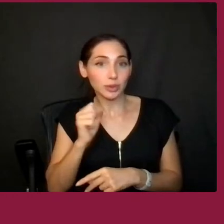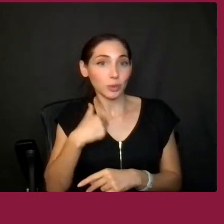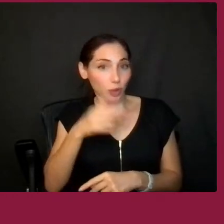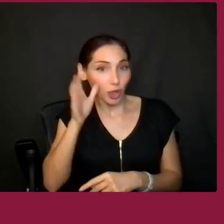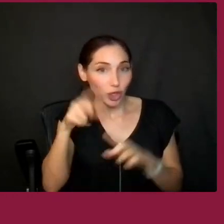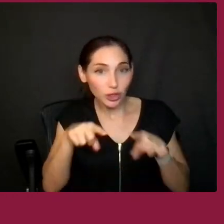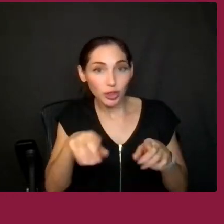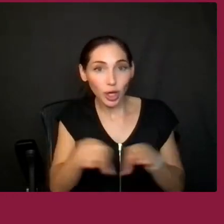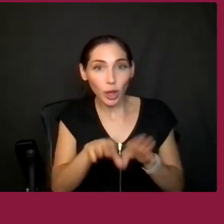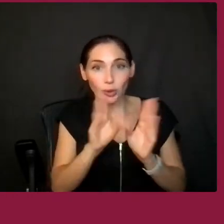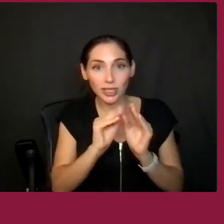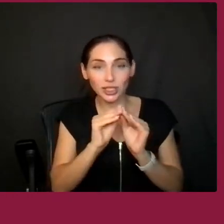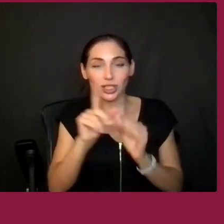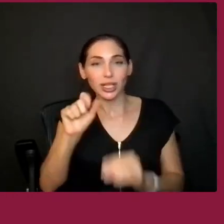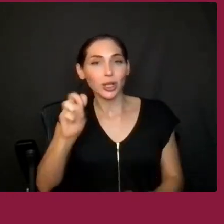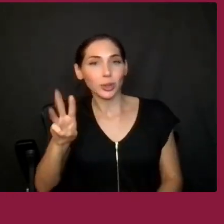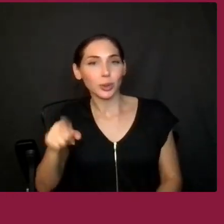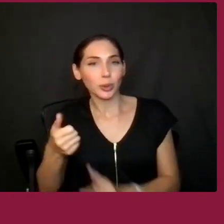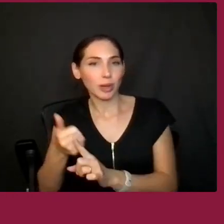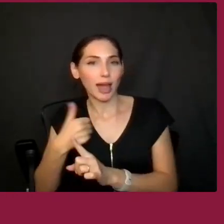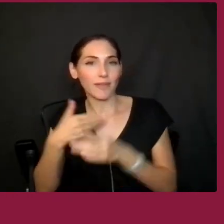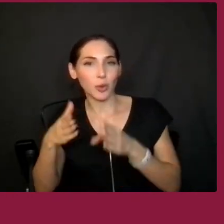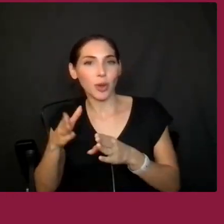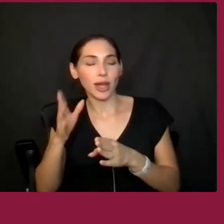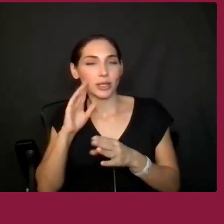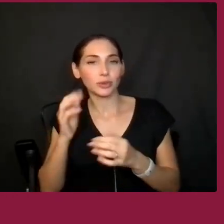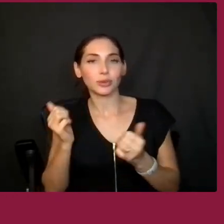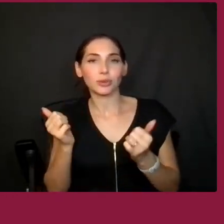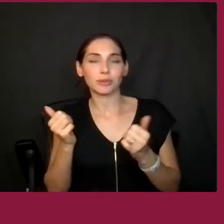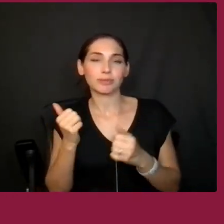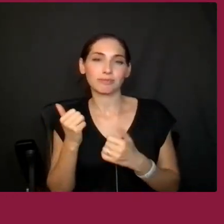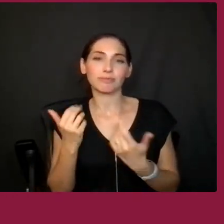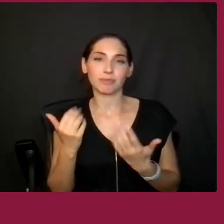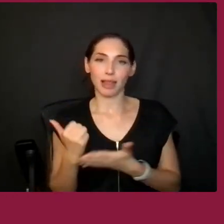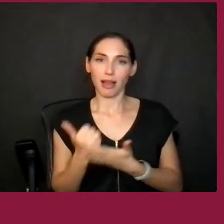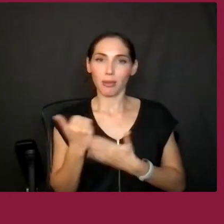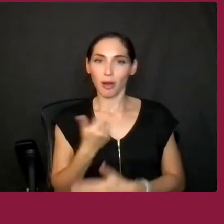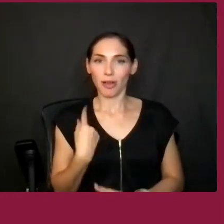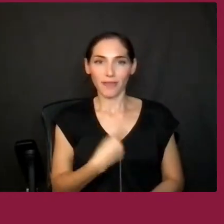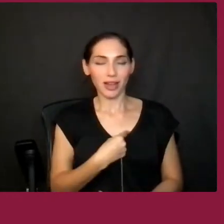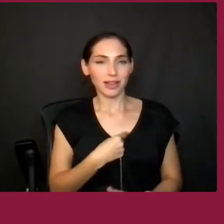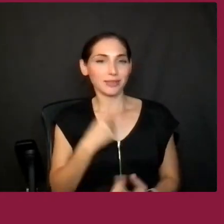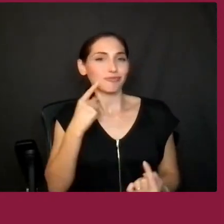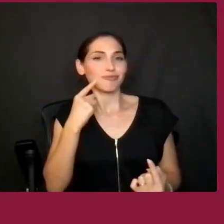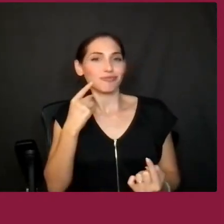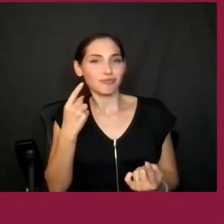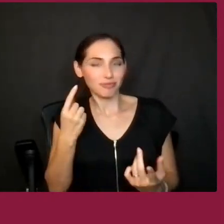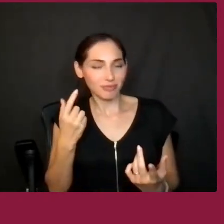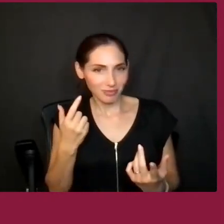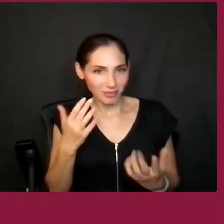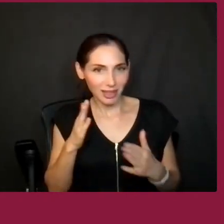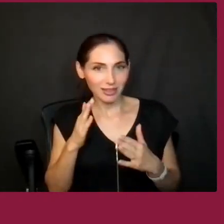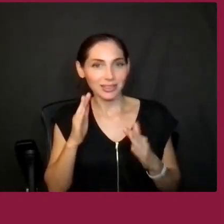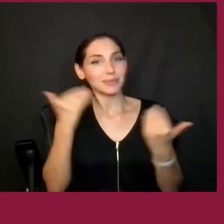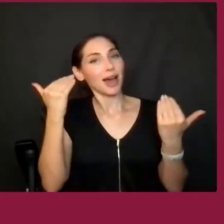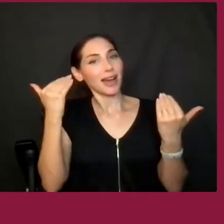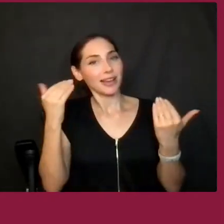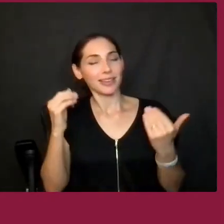Lew had a way of bringing us all kind of to have a smile, or he, he would make some light of something.